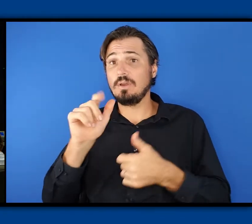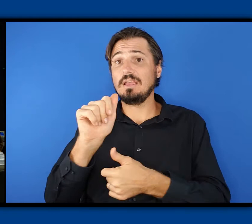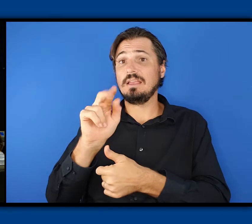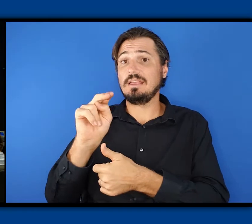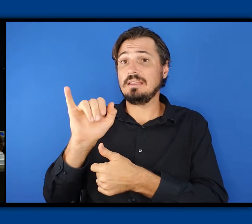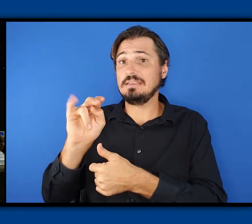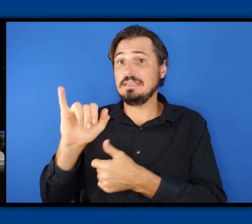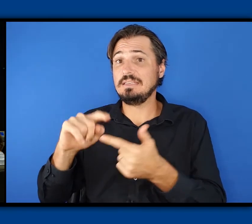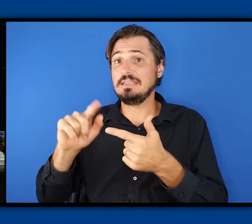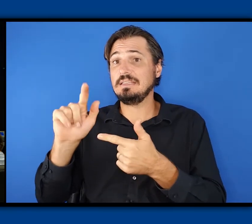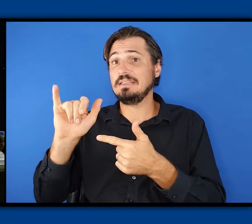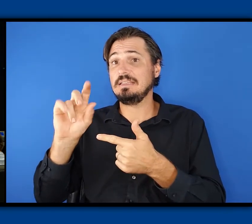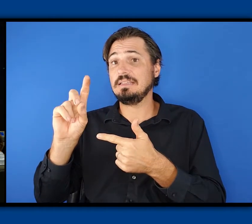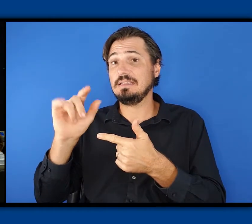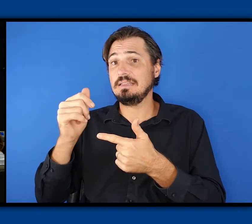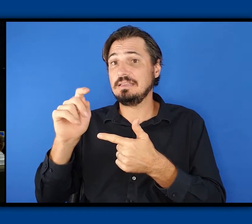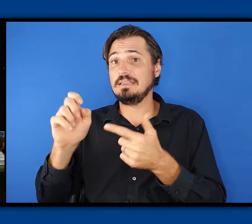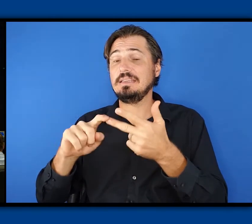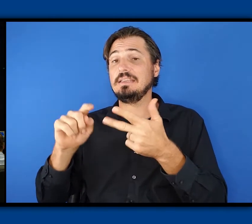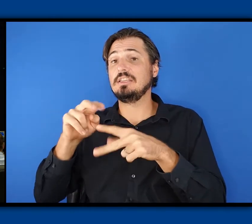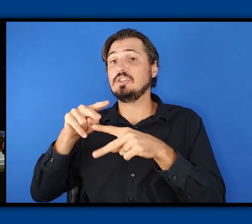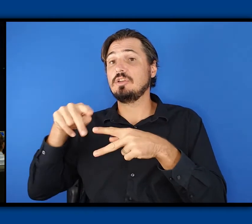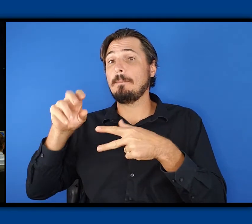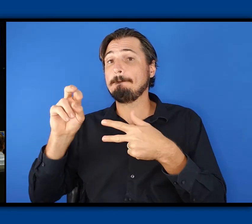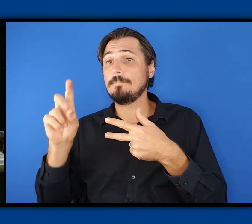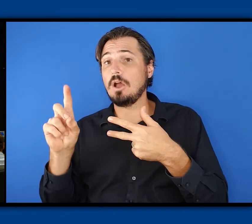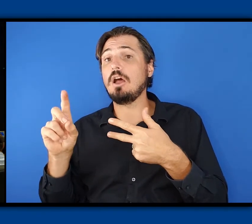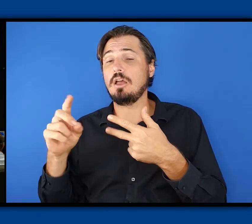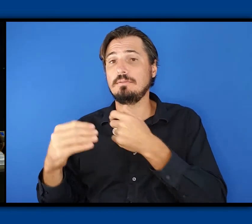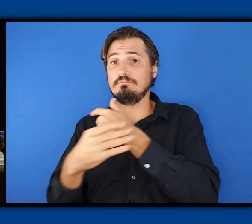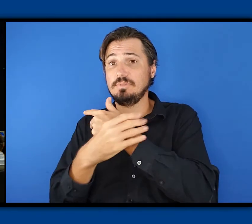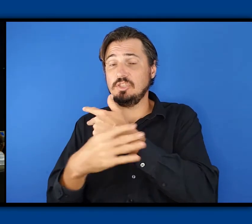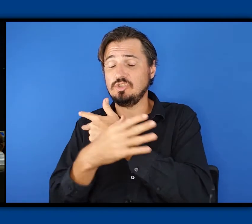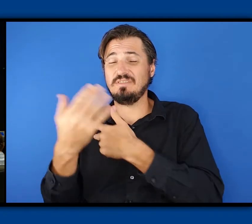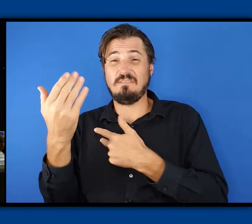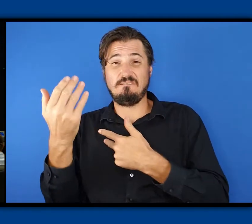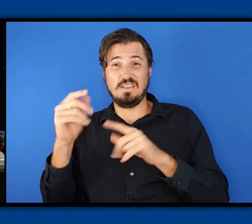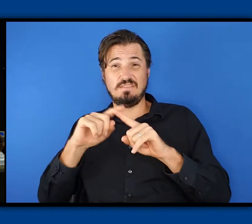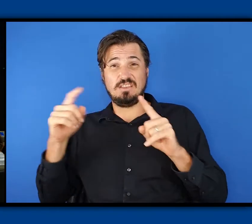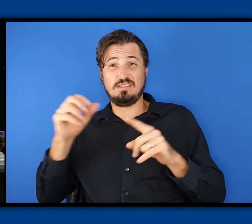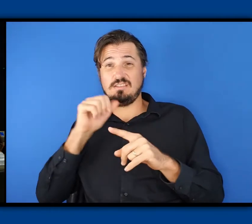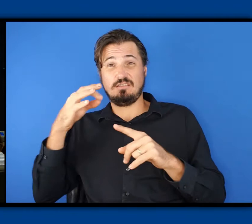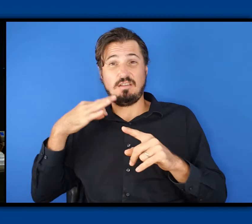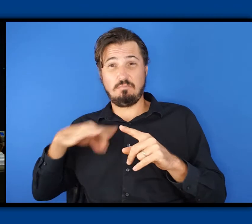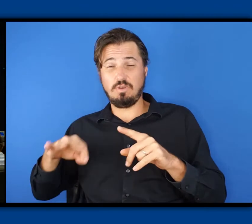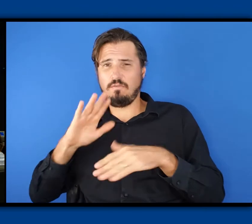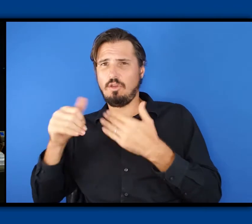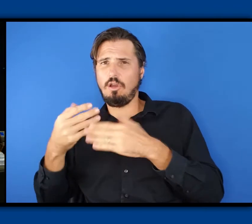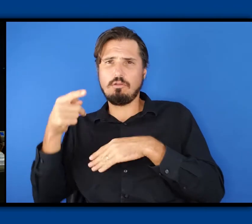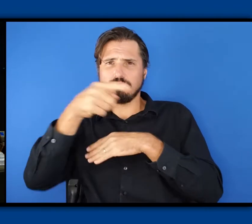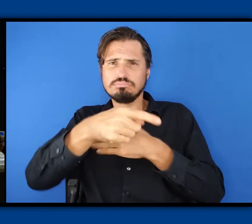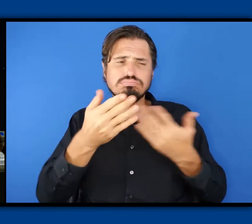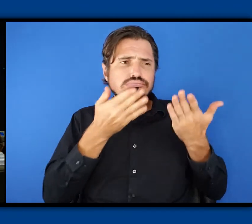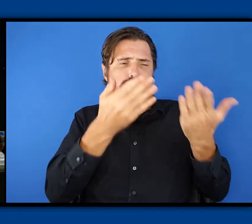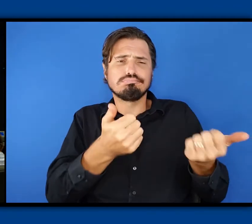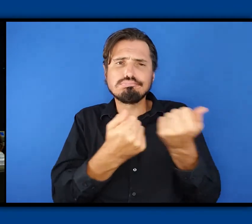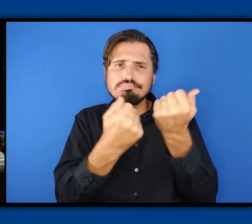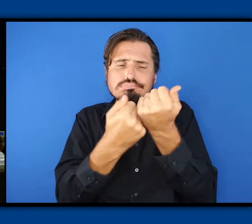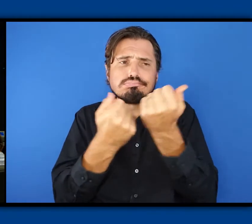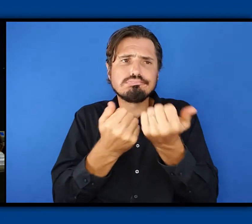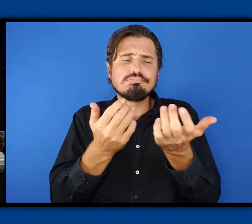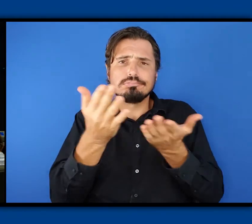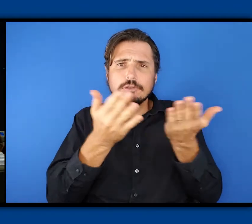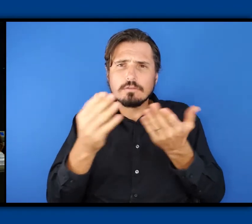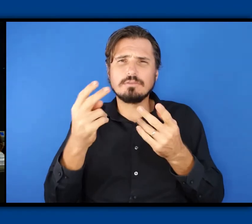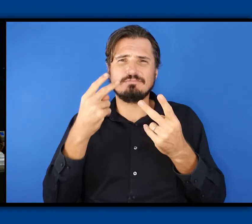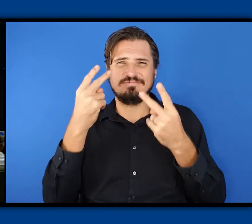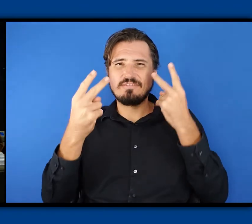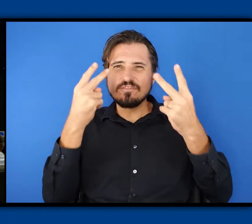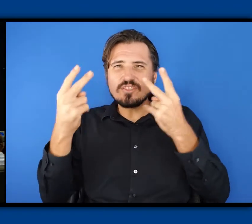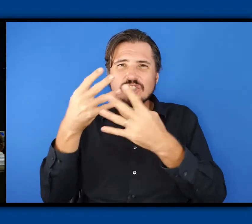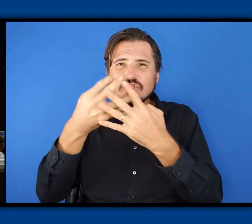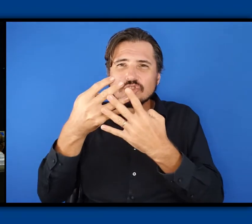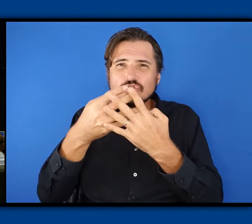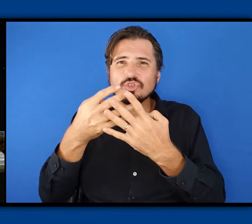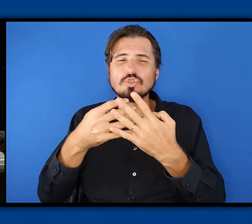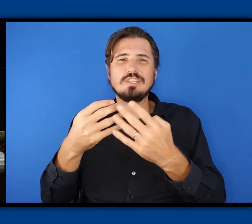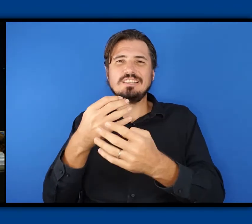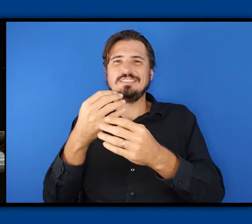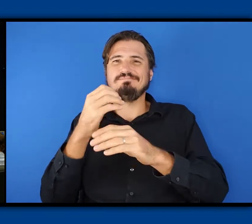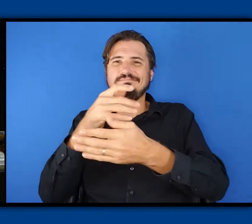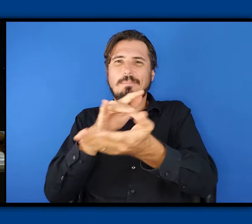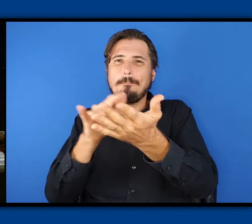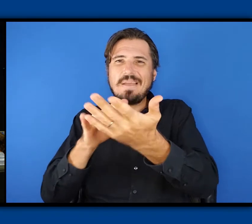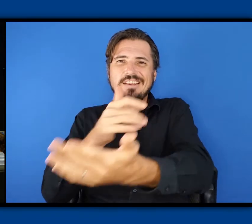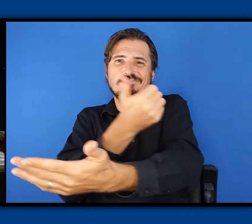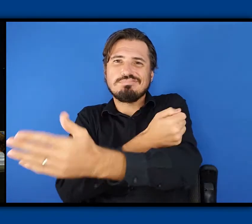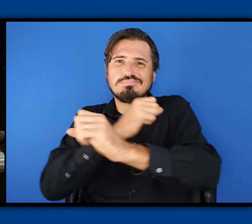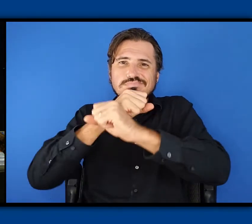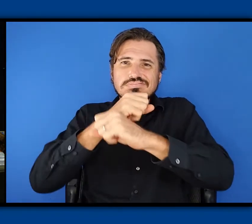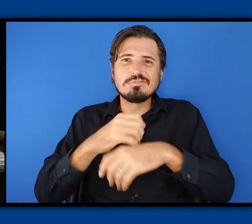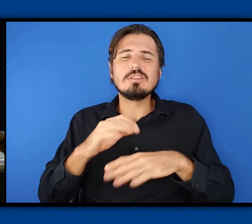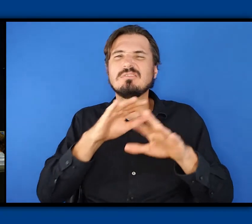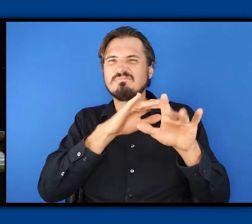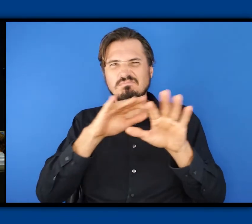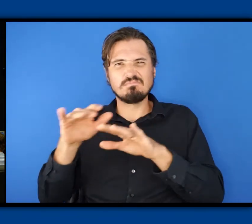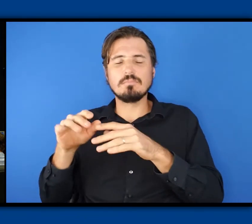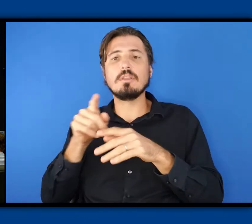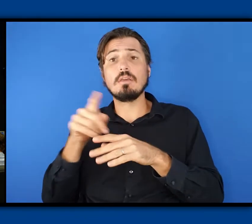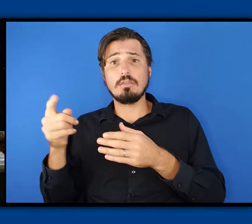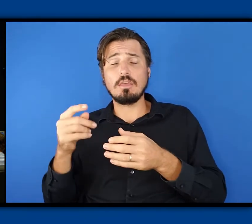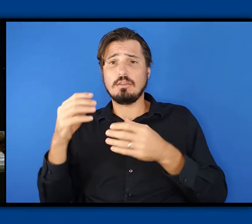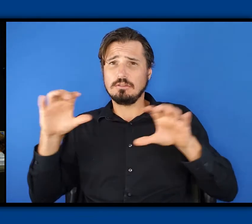beach parks. Fifteen non-profit agencies offered services including flu vaccinations, vision screening, and other social services and resources. They conducted 125 surveys and gathered